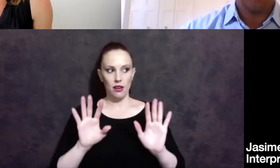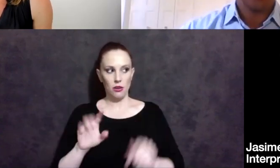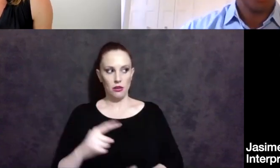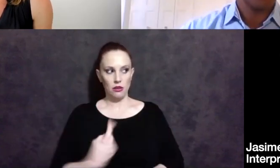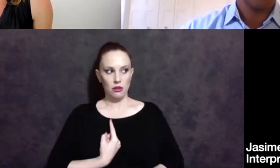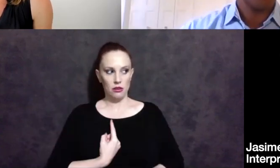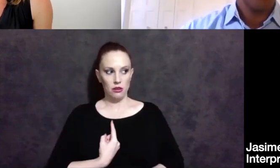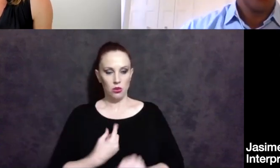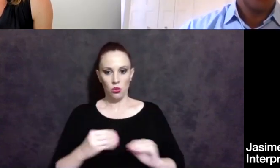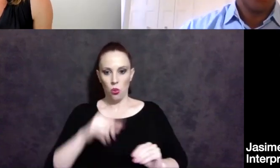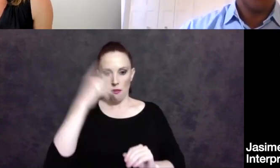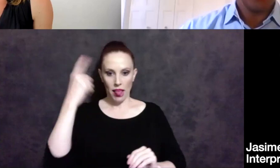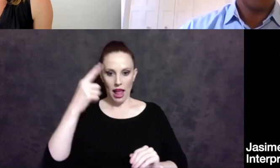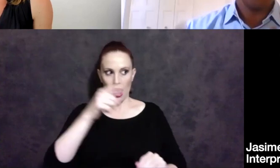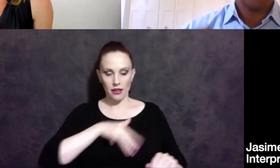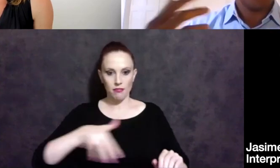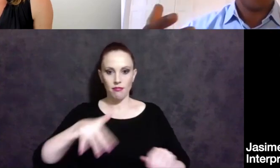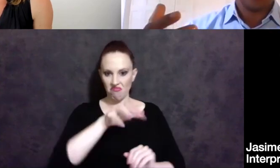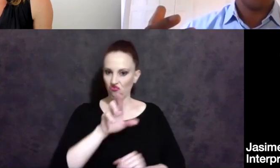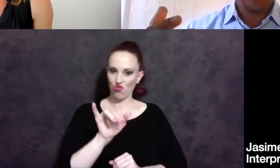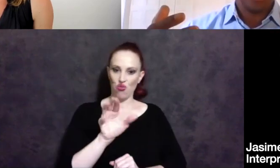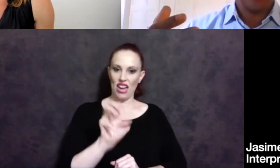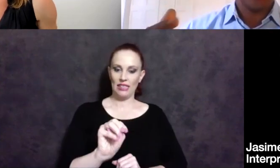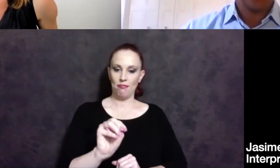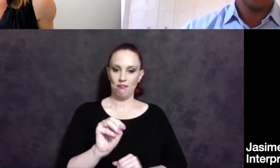environment is racist. When you have a thought in your head, there is a tendency to look